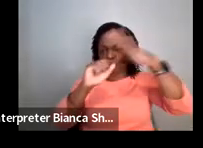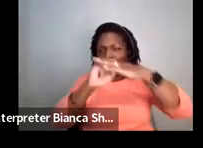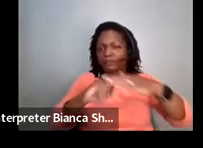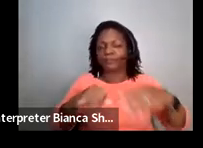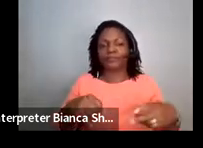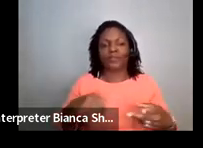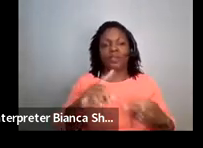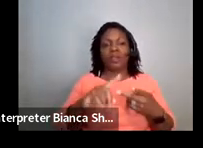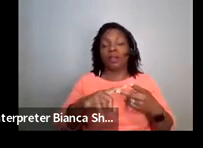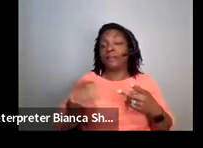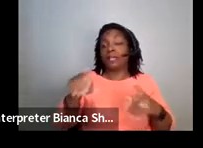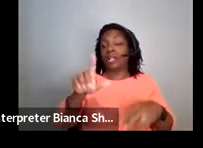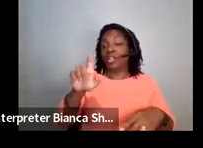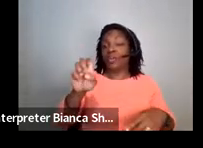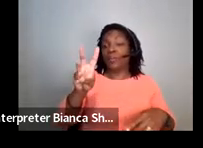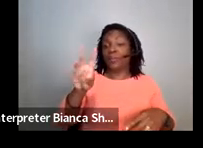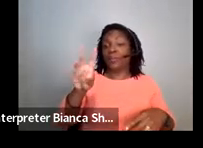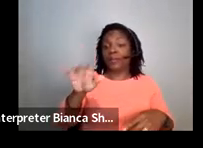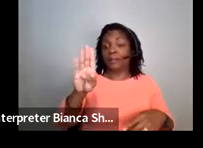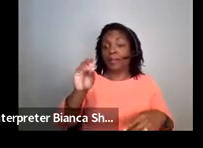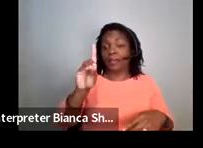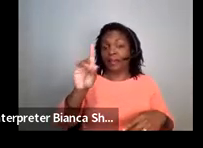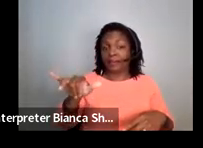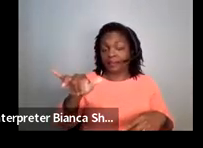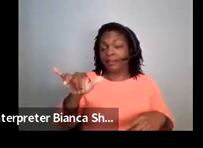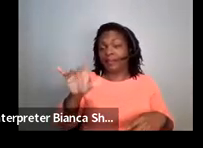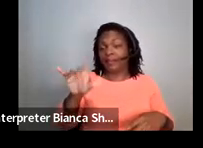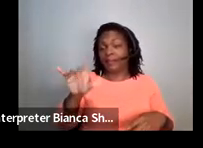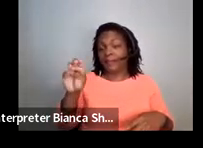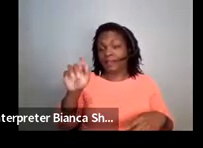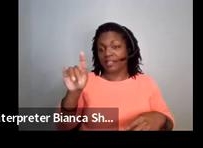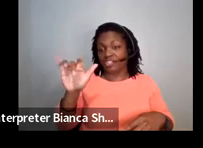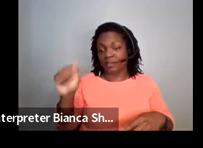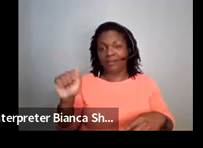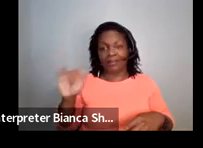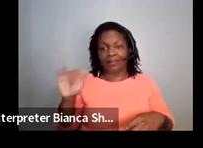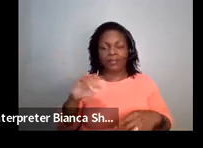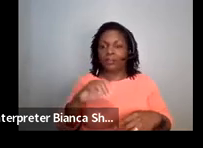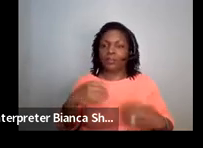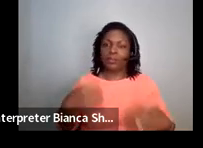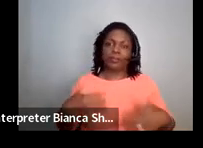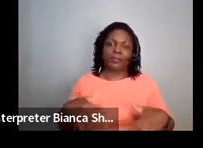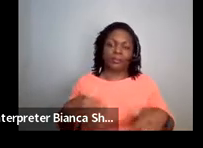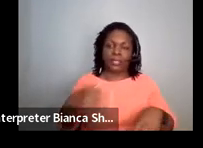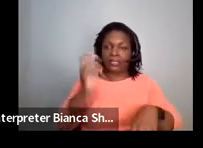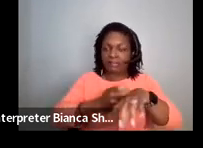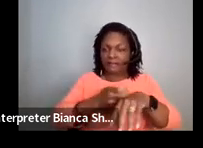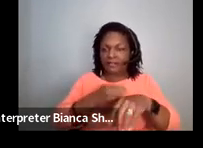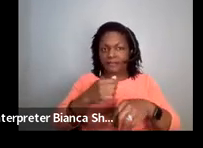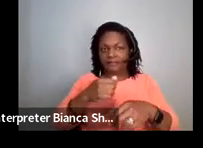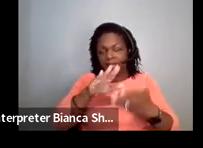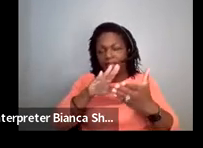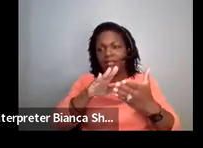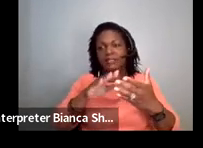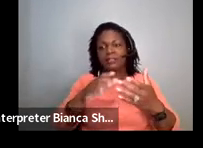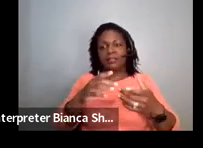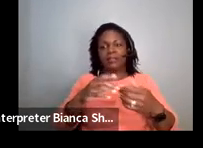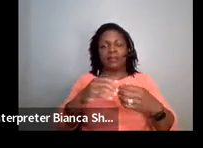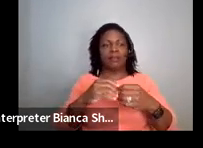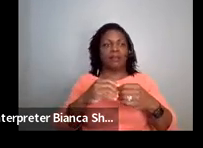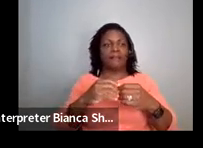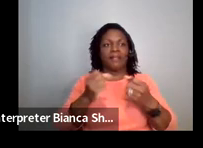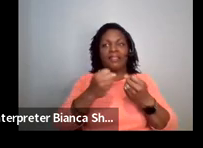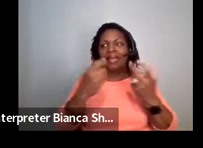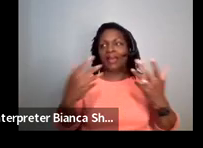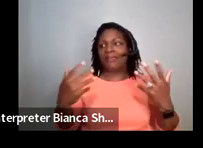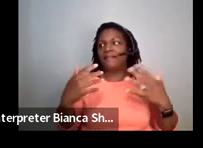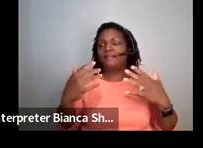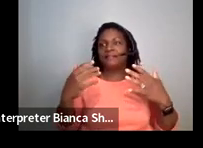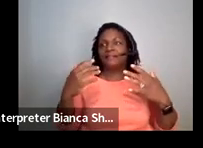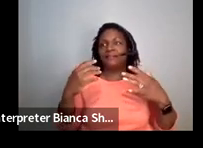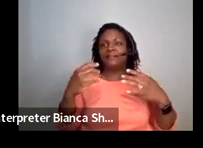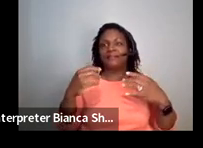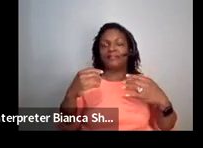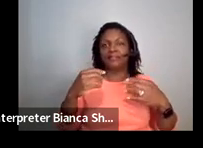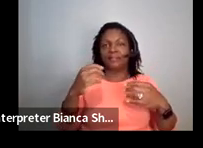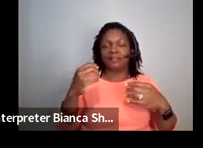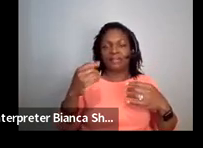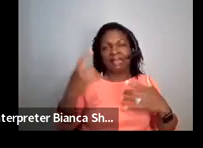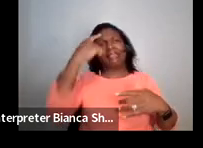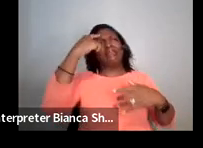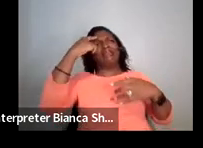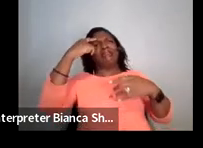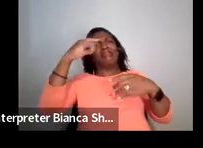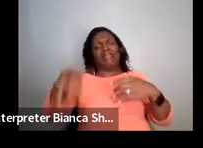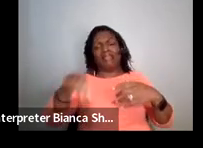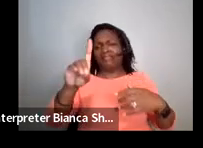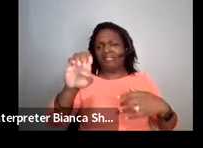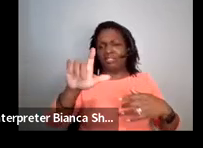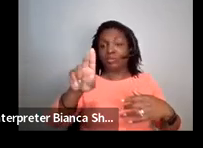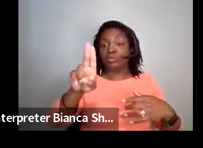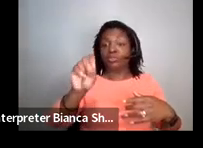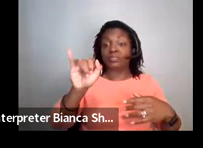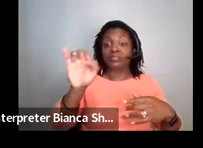And that is a tough disease. it comes with a lot of delusions, and can sometimes be mistaken as real psychiatric issues.